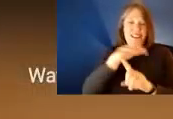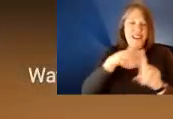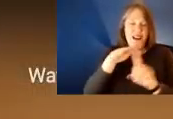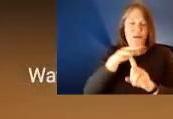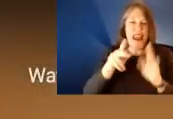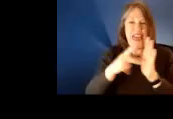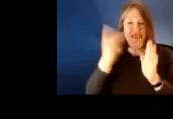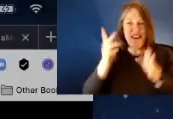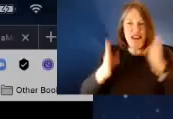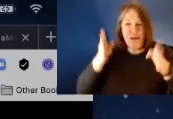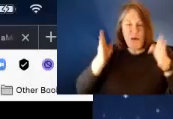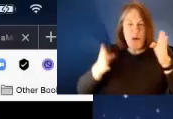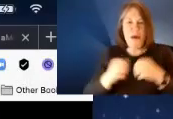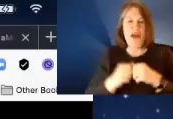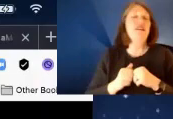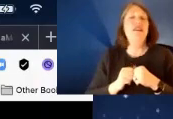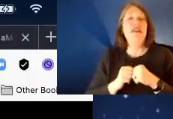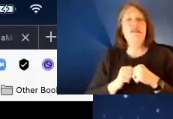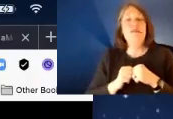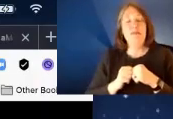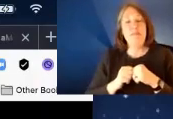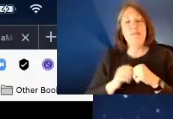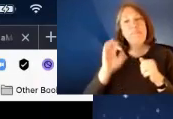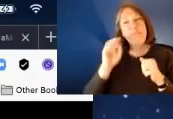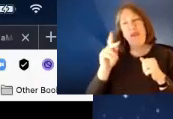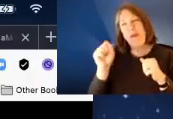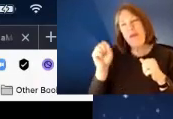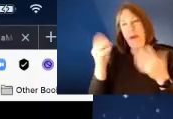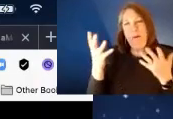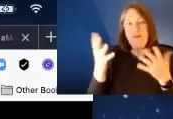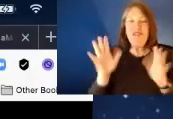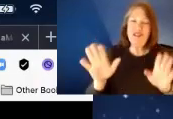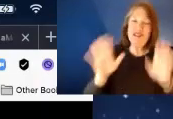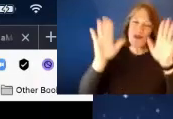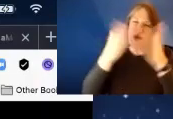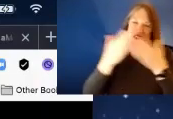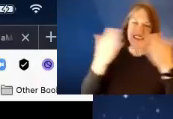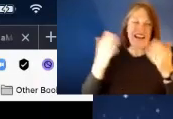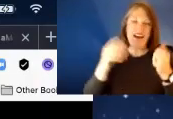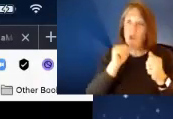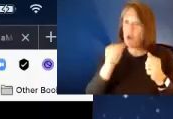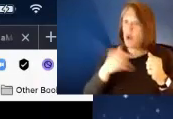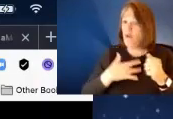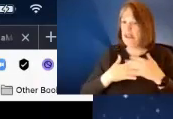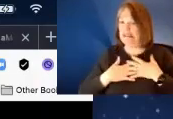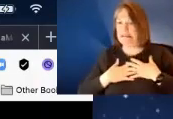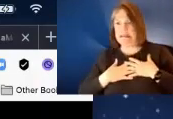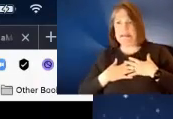06:48:49 >> RICK PEDOLSKY: So, just great stuff. Don't be intimidated. Just dive in